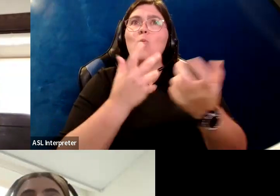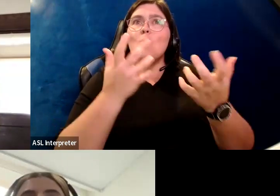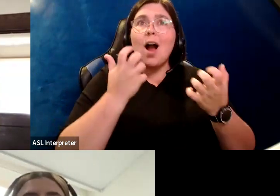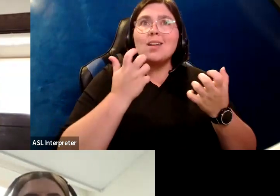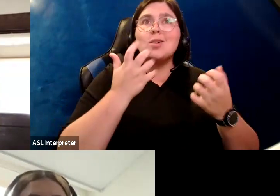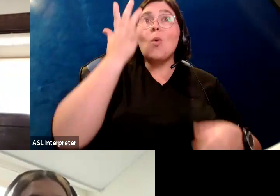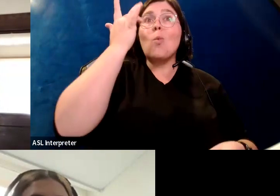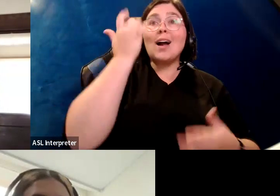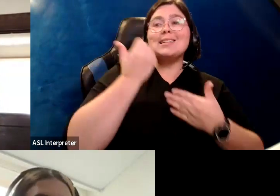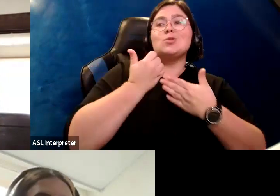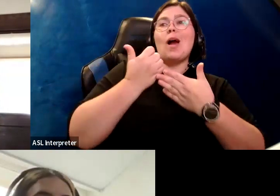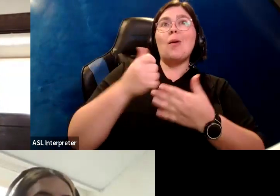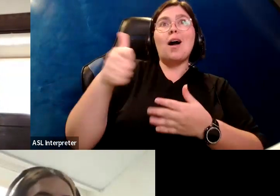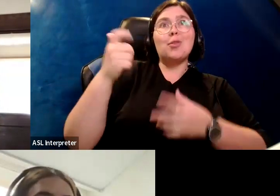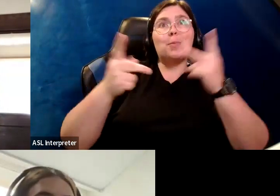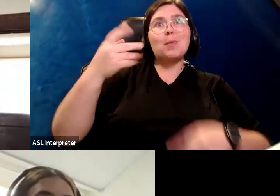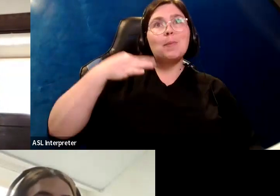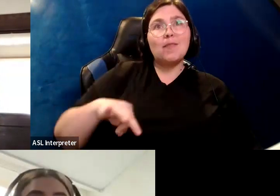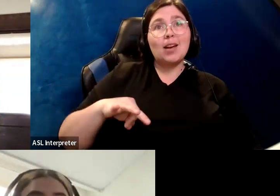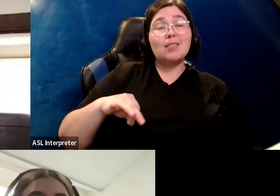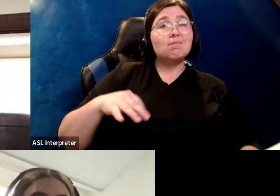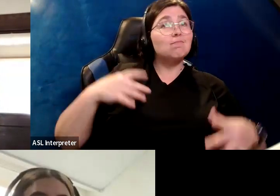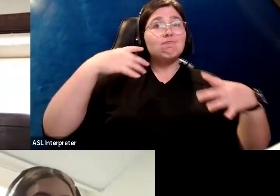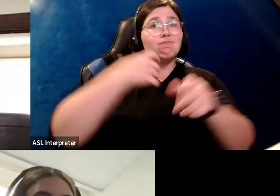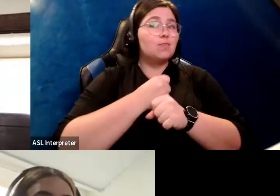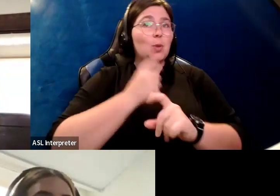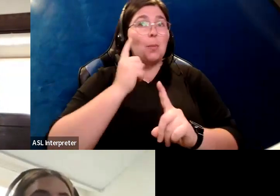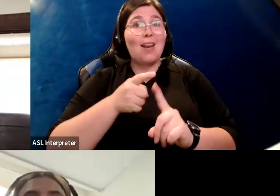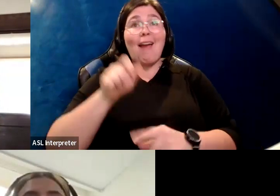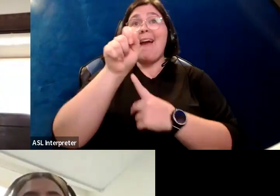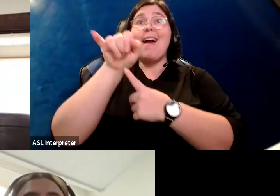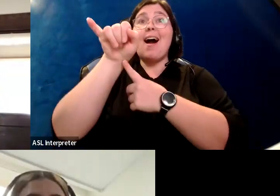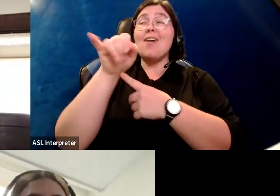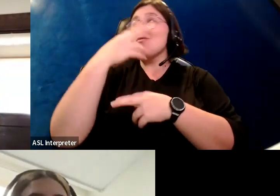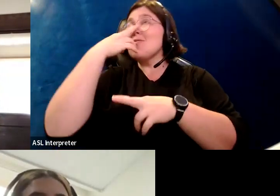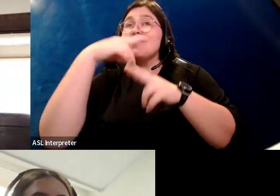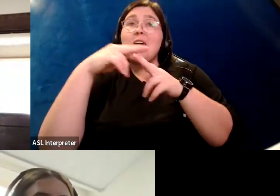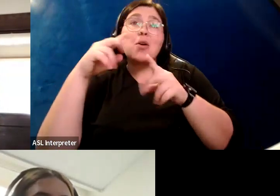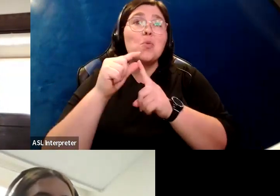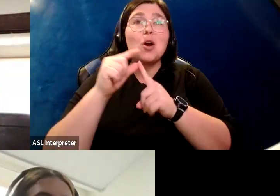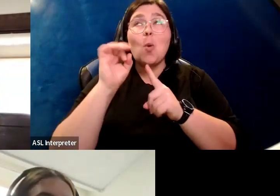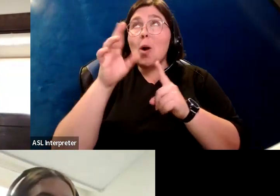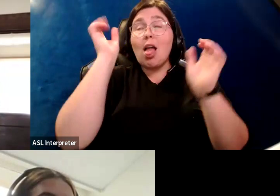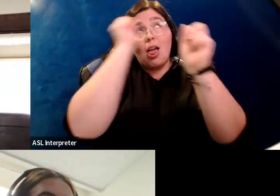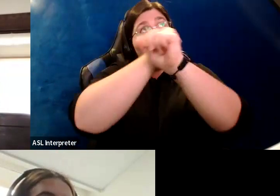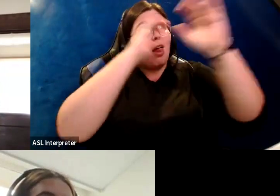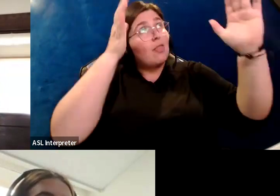In conclusion, AI is not just a buzzword or a futuristic thing.